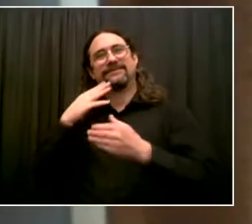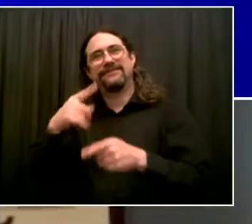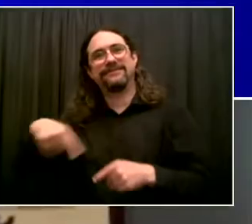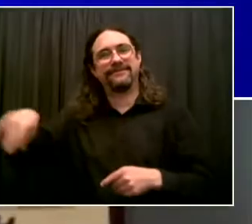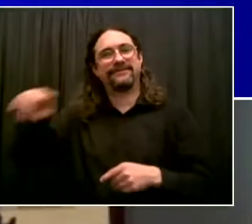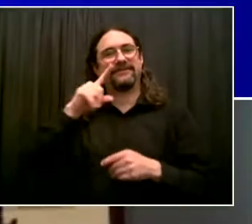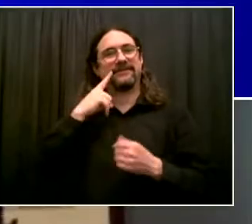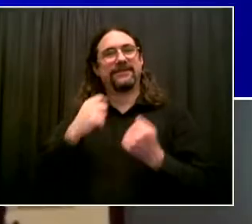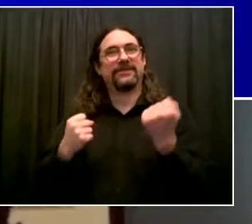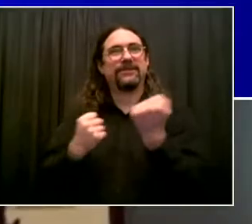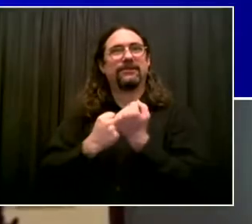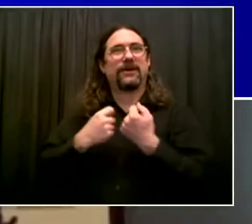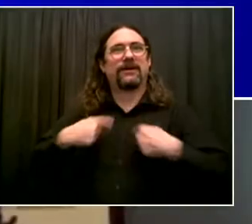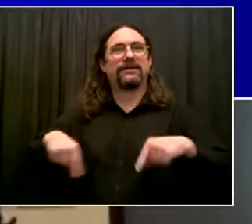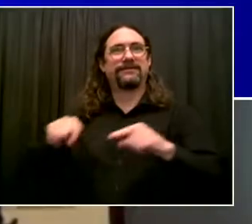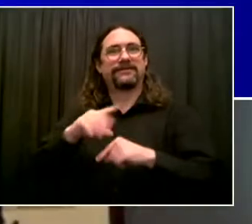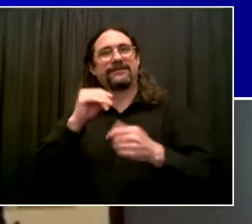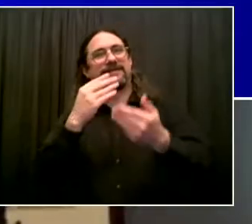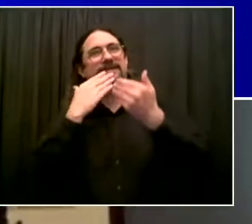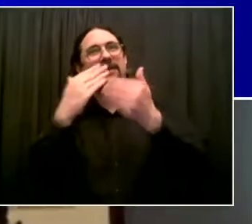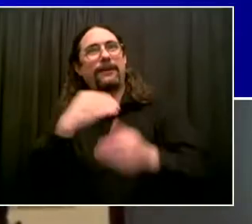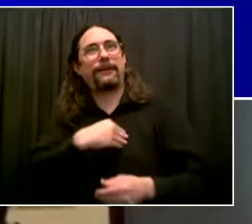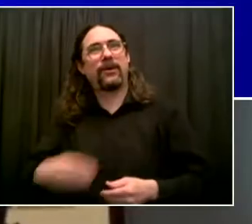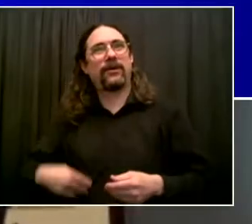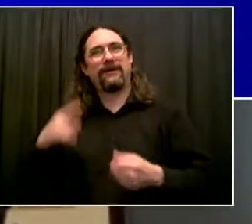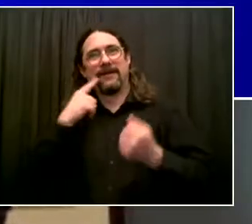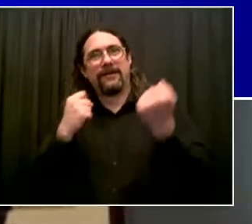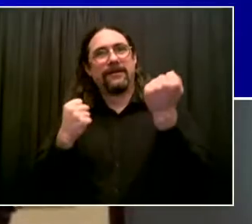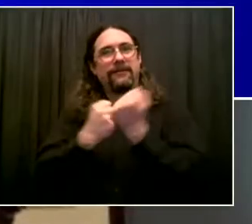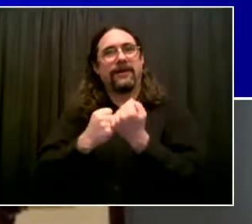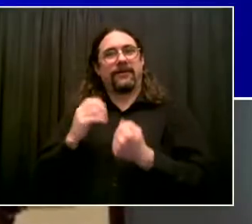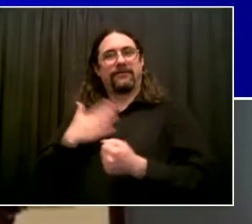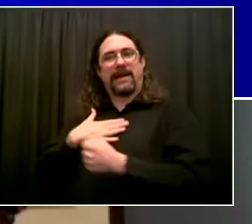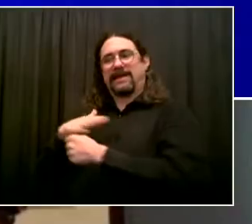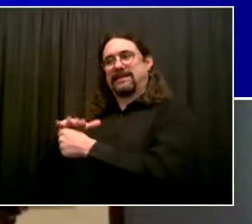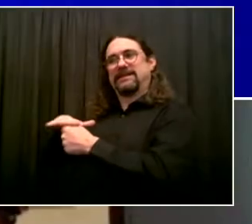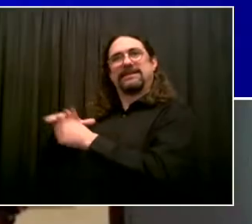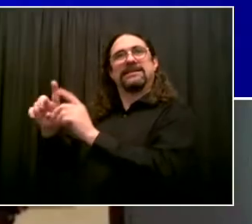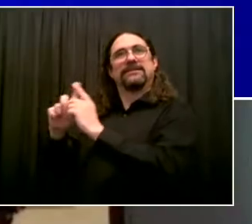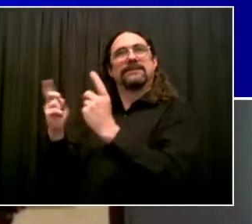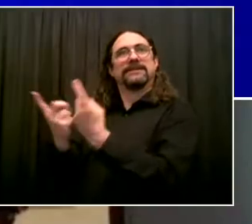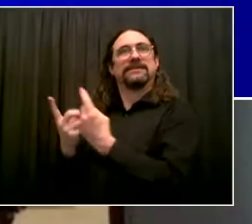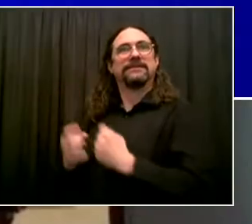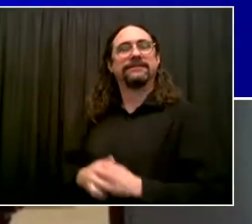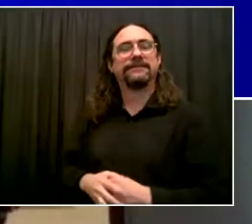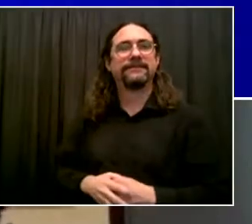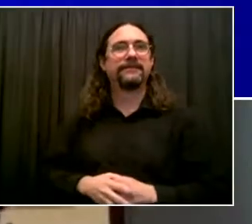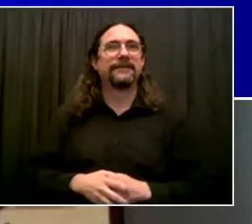TH IISS ONLY THE BEGINNING. THANK YOU ONCE AGAIN ON BEHALF OF MY DISTRICT, MAYOR.